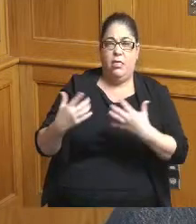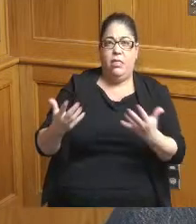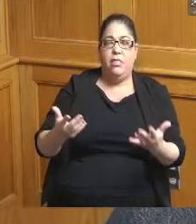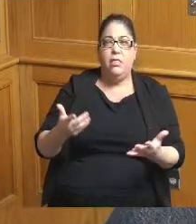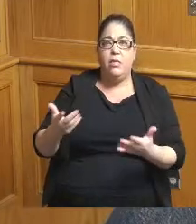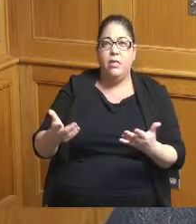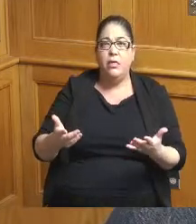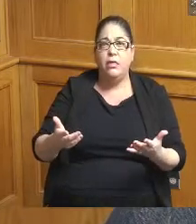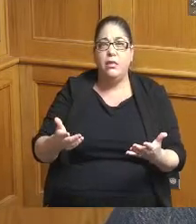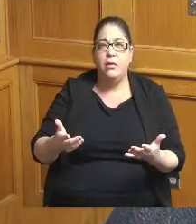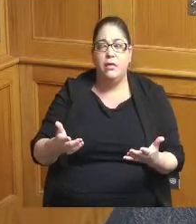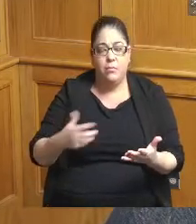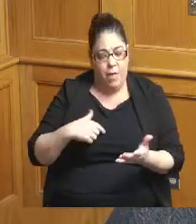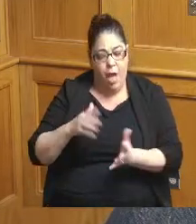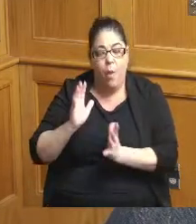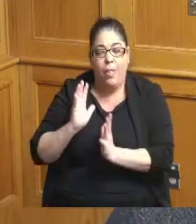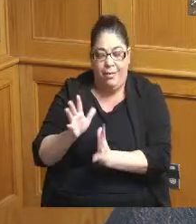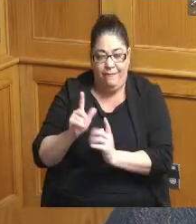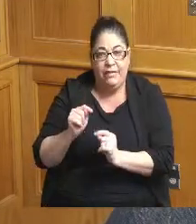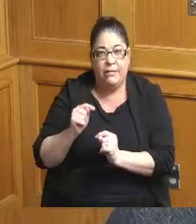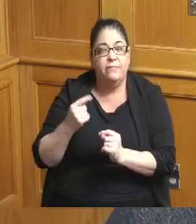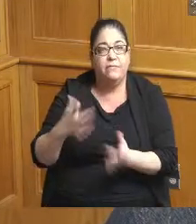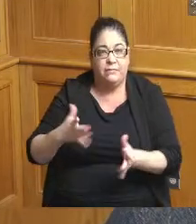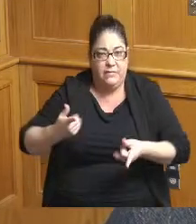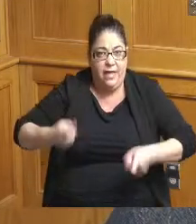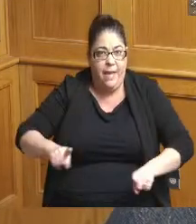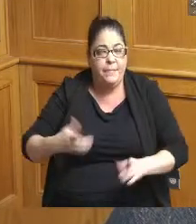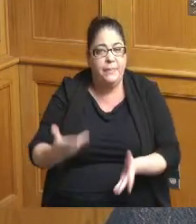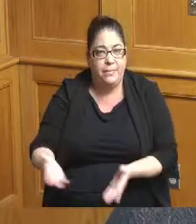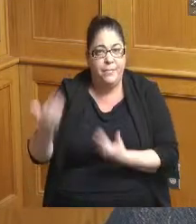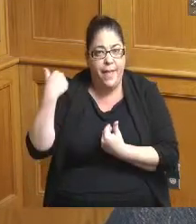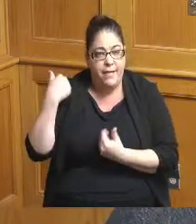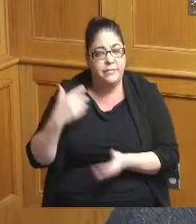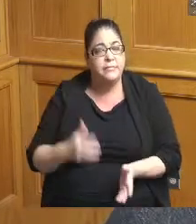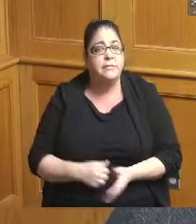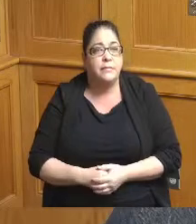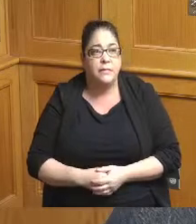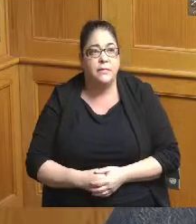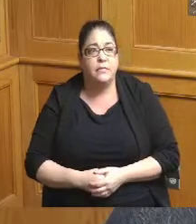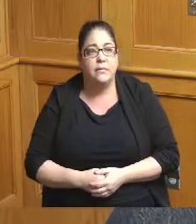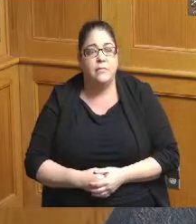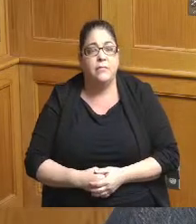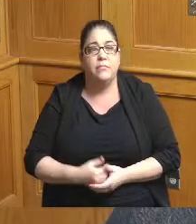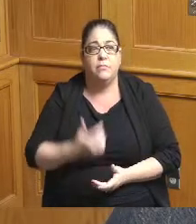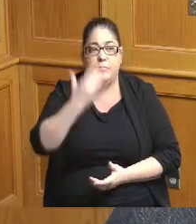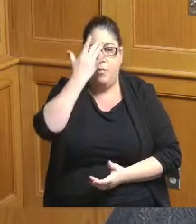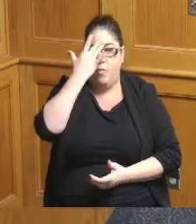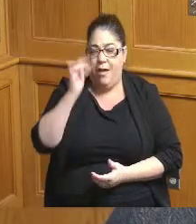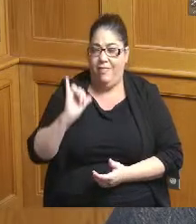I said we need to move forward I agree with moving forward why that part was in the agreement as it